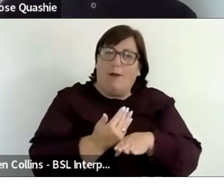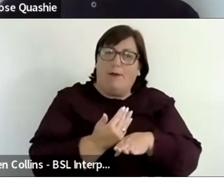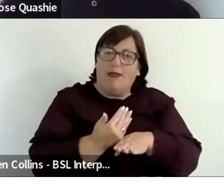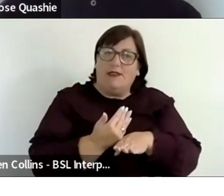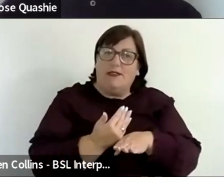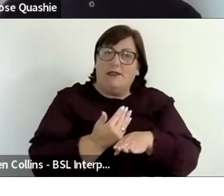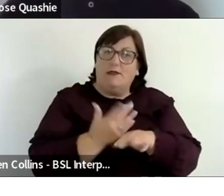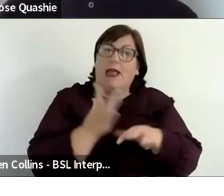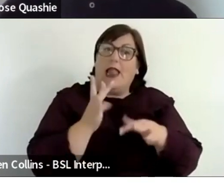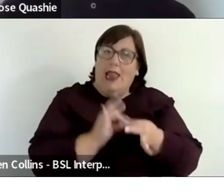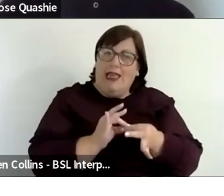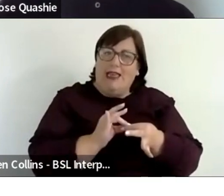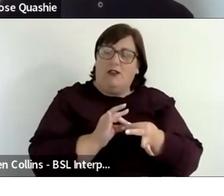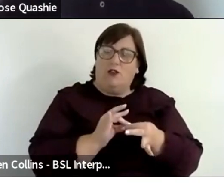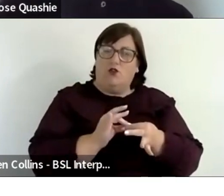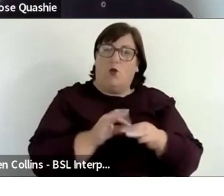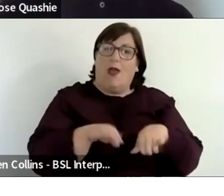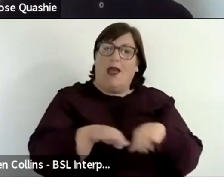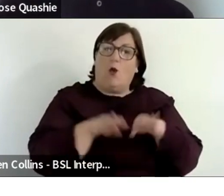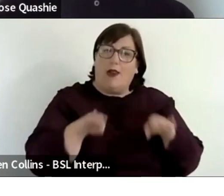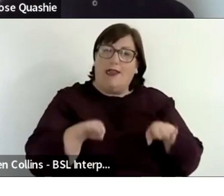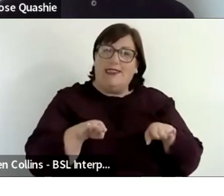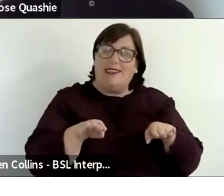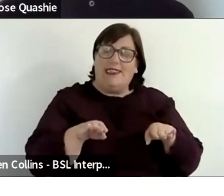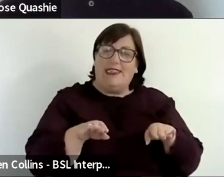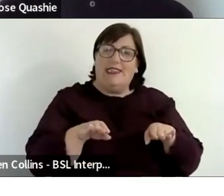It's really important for us that